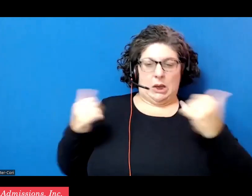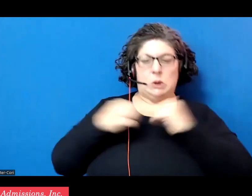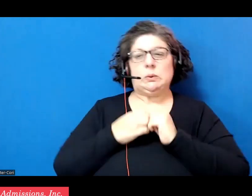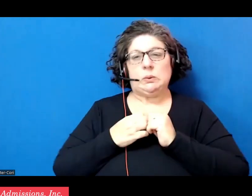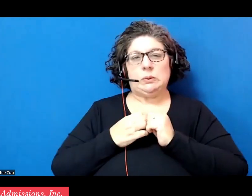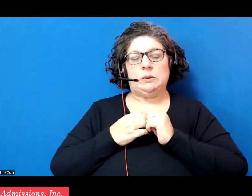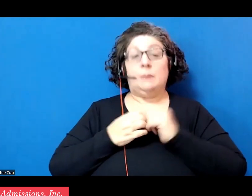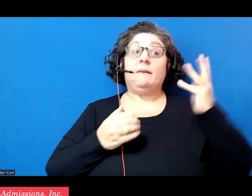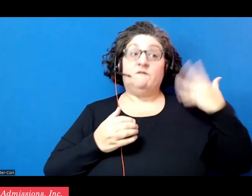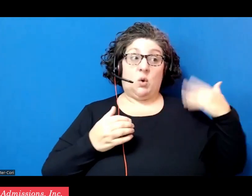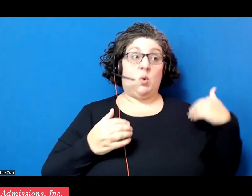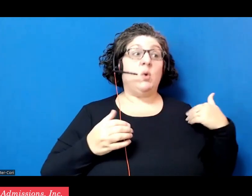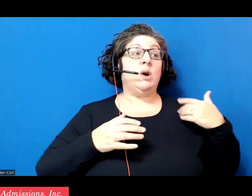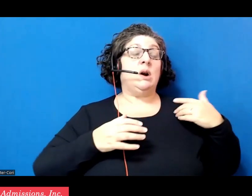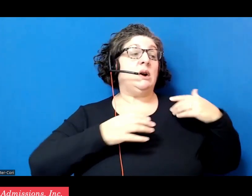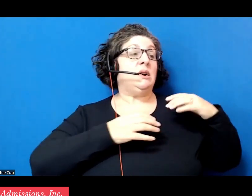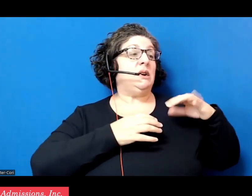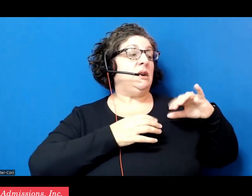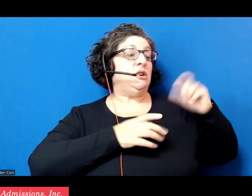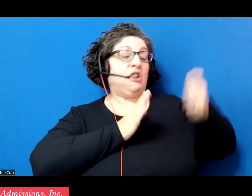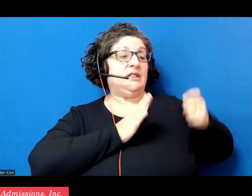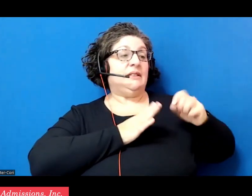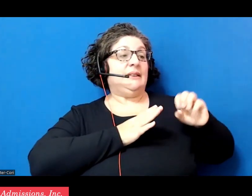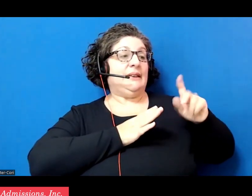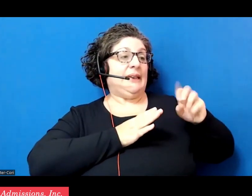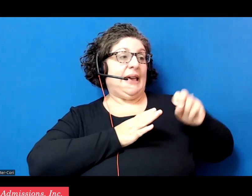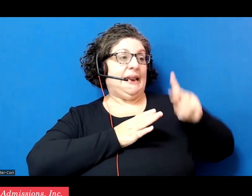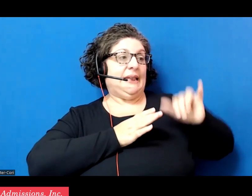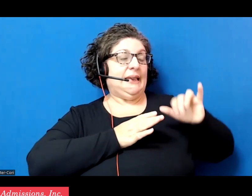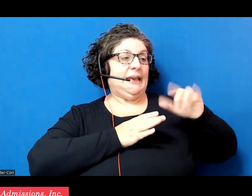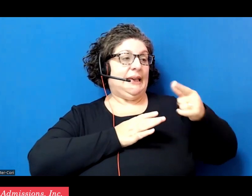Before, you had Justice Kennedy and Ginsburg and Breyer on the Court with Kennedy being